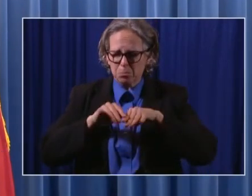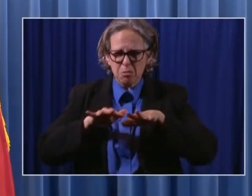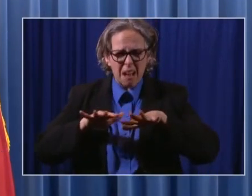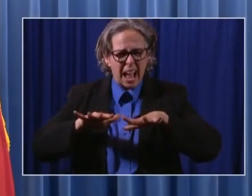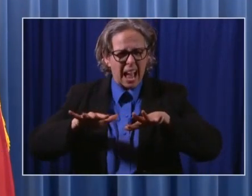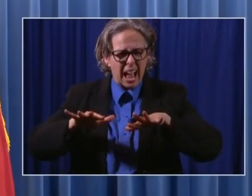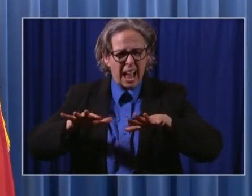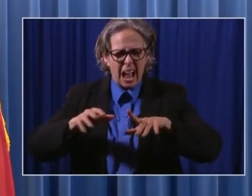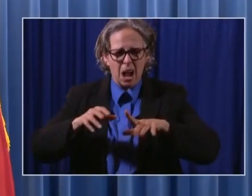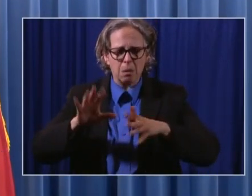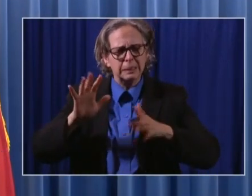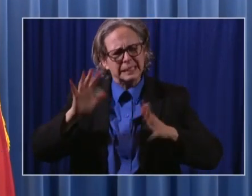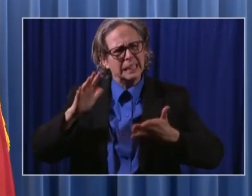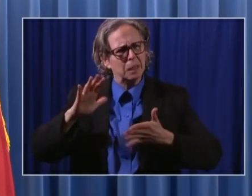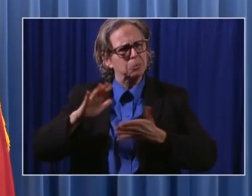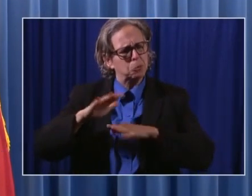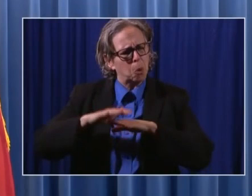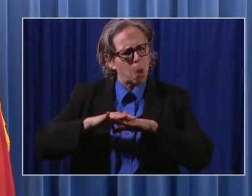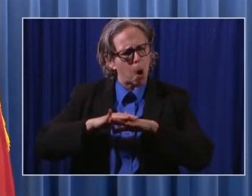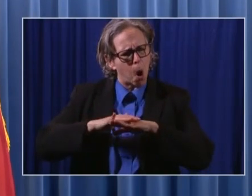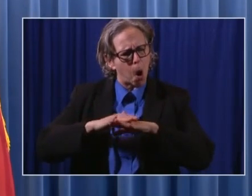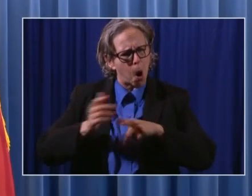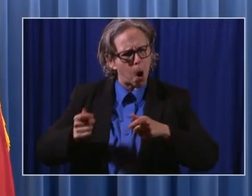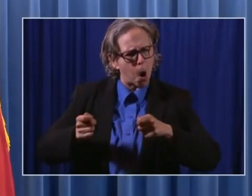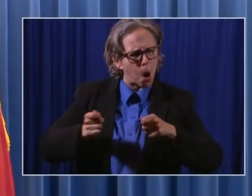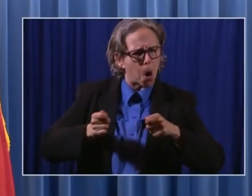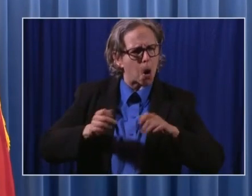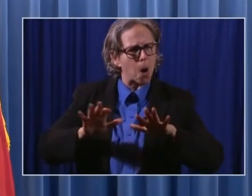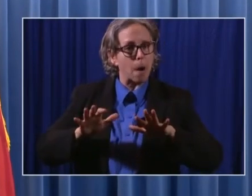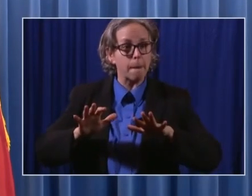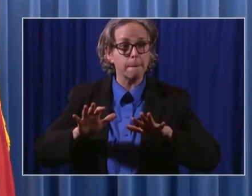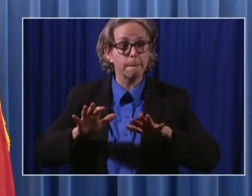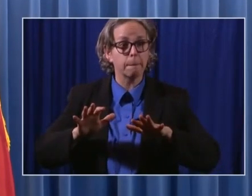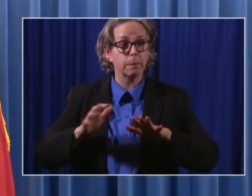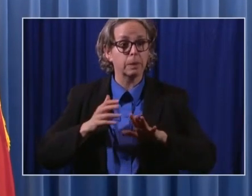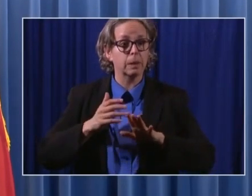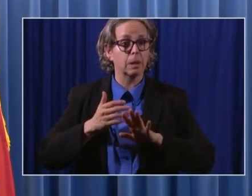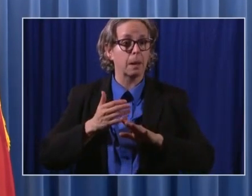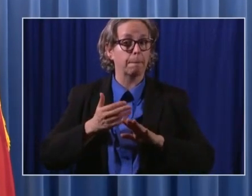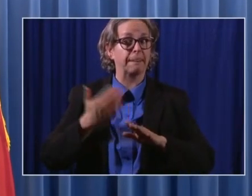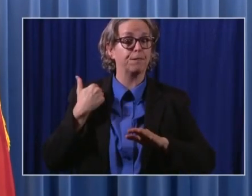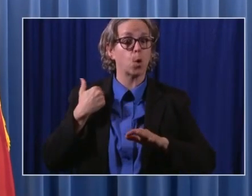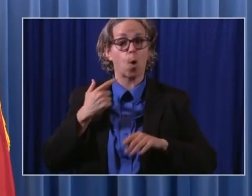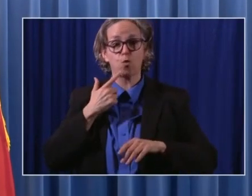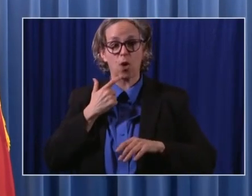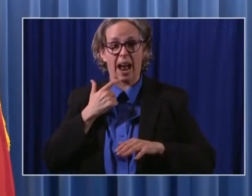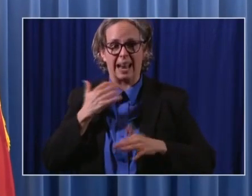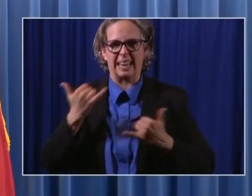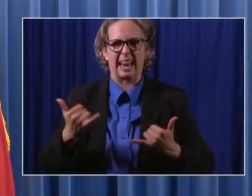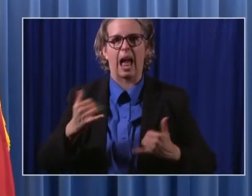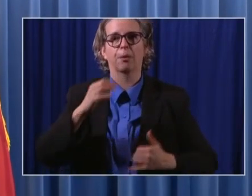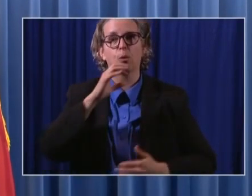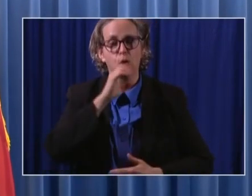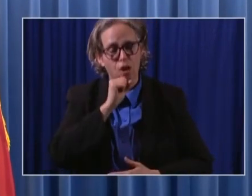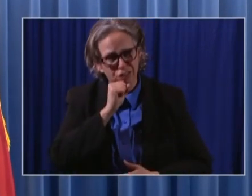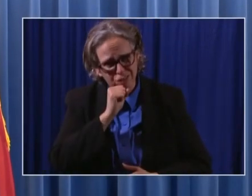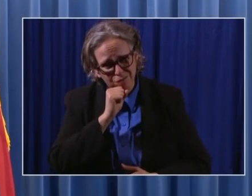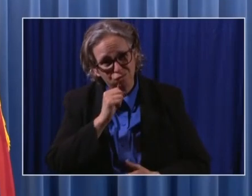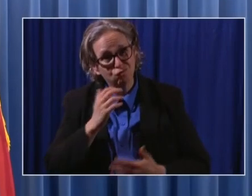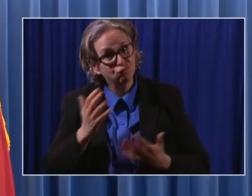ADDITIONALLY, WE HAVE FOUR COUNTIES WITH THE SPREAD OF THE VIRUS IS NOT INCREASING AS FAST AS IT ONCE WAS.